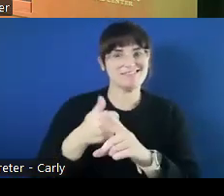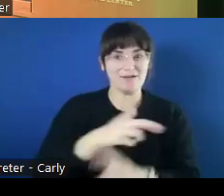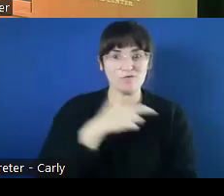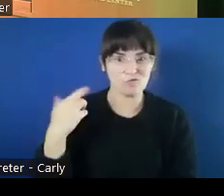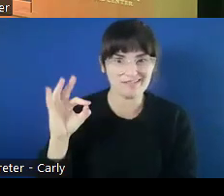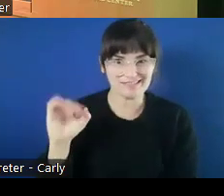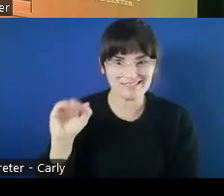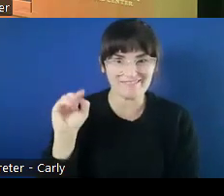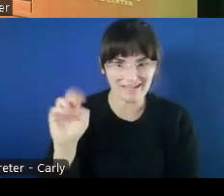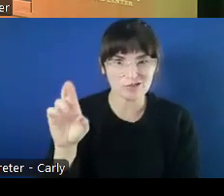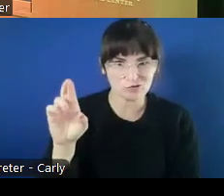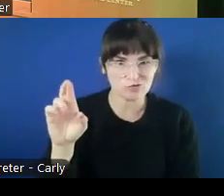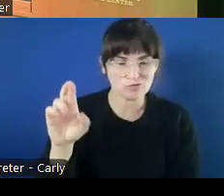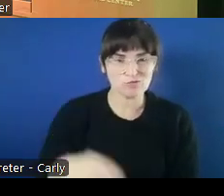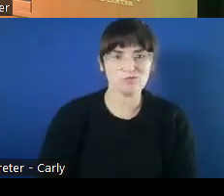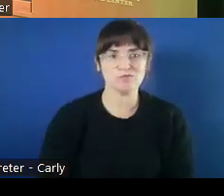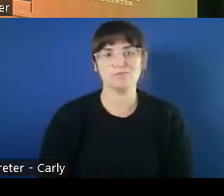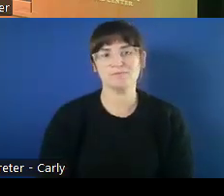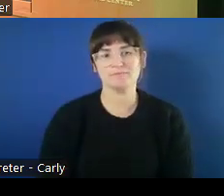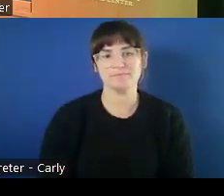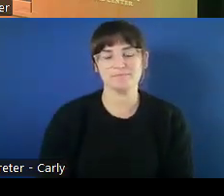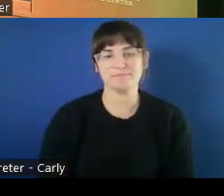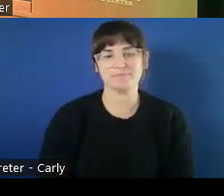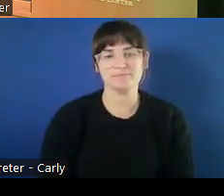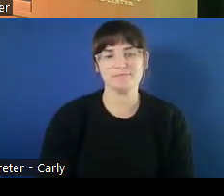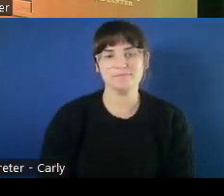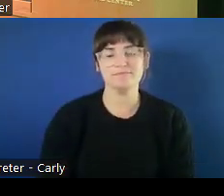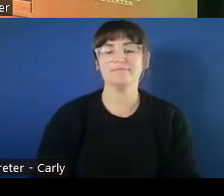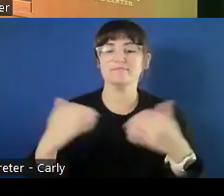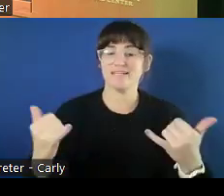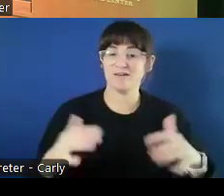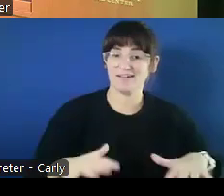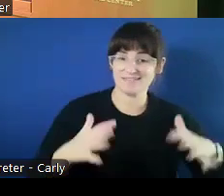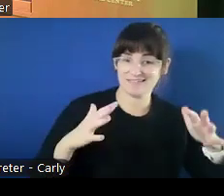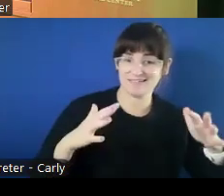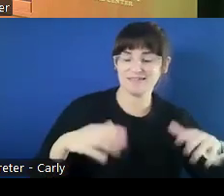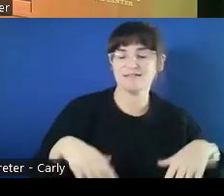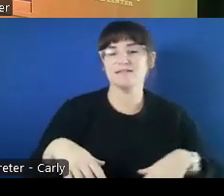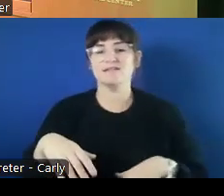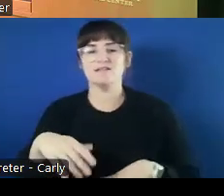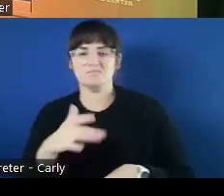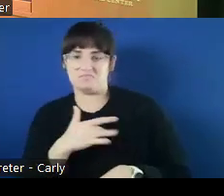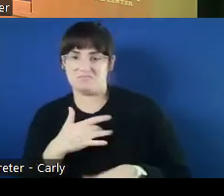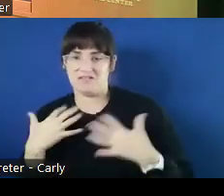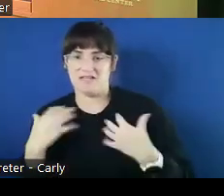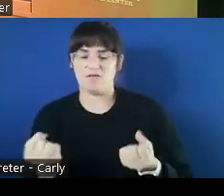syndromes now the relationship between anxiety and cardiovascular health is a little bit less clear